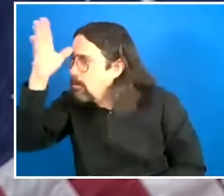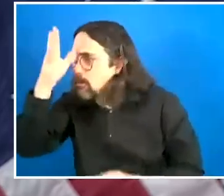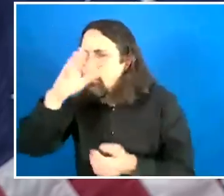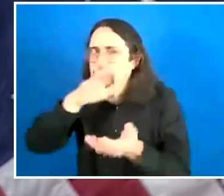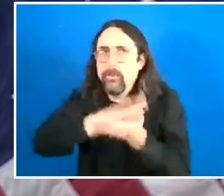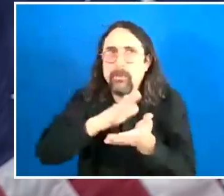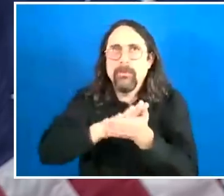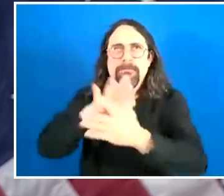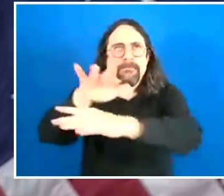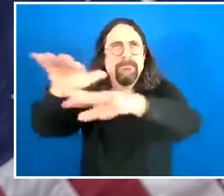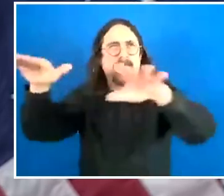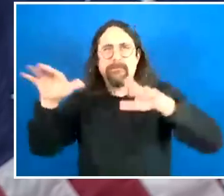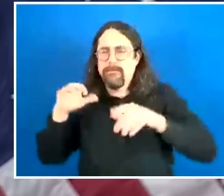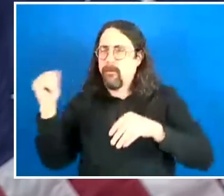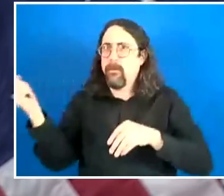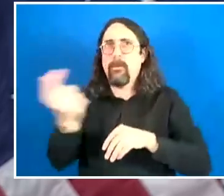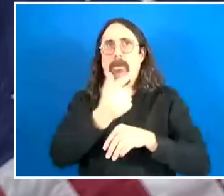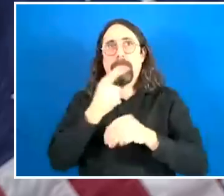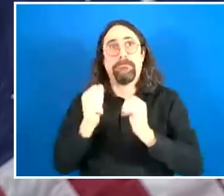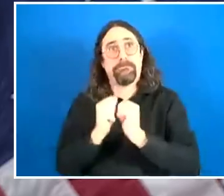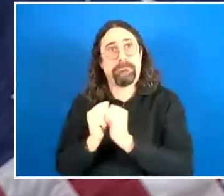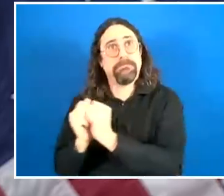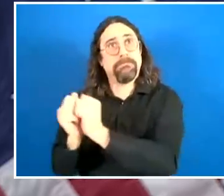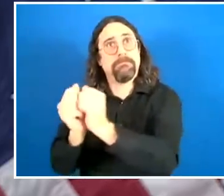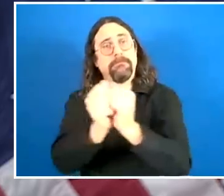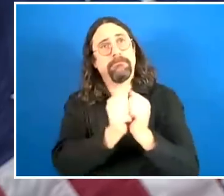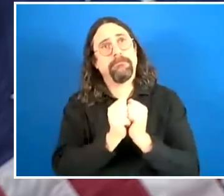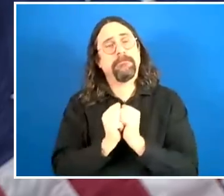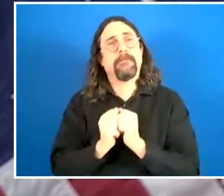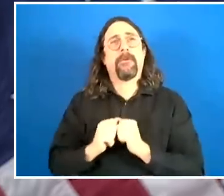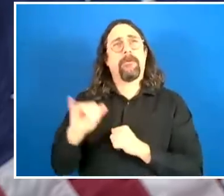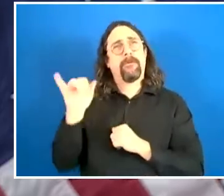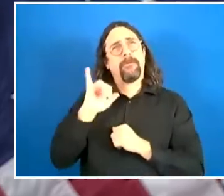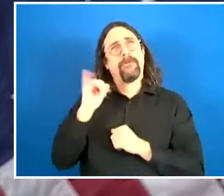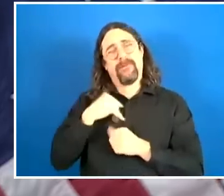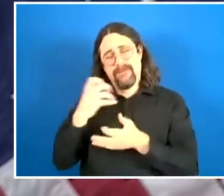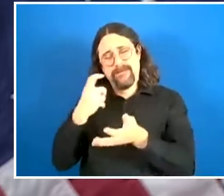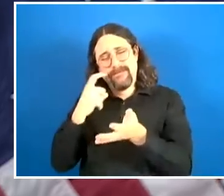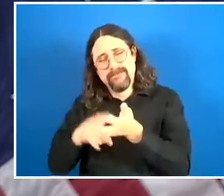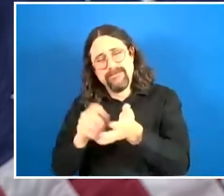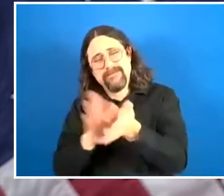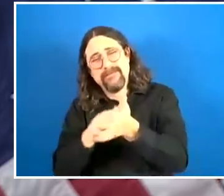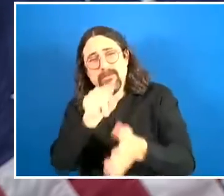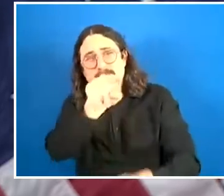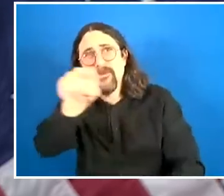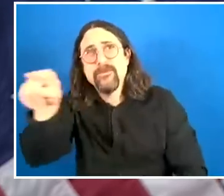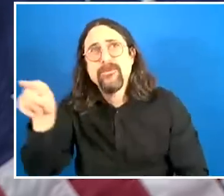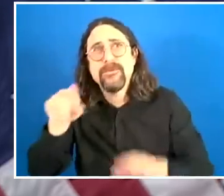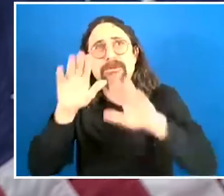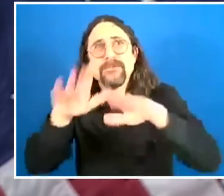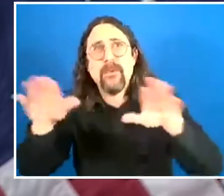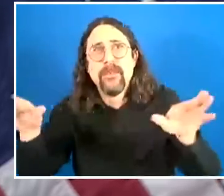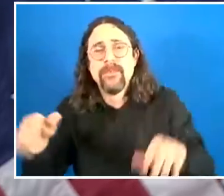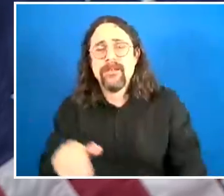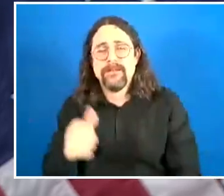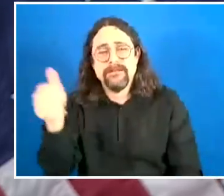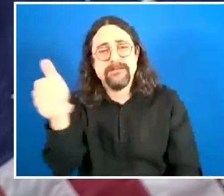PUT THEIR HEART AND SOUL INTO T.I HOW ABOUT THE KIDS THEMSELVES? LET'S NOTE THE HEROISMIN O UR YOUNG PEOPLE WHO